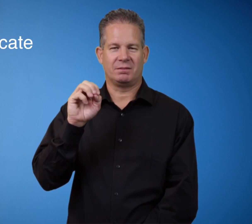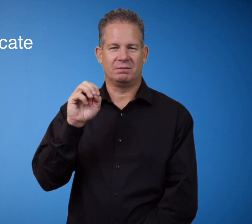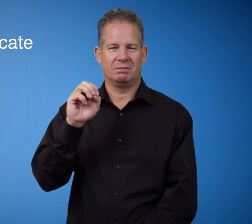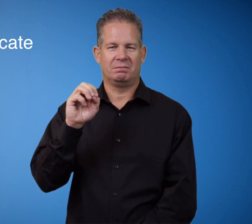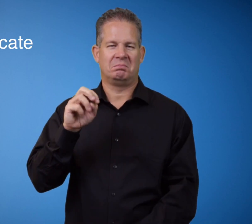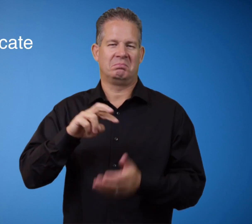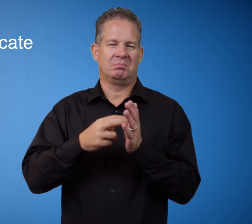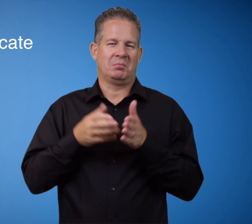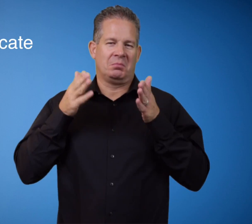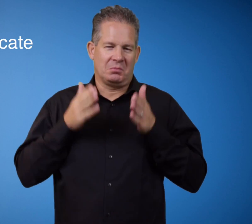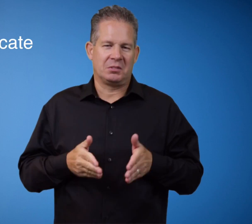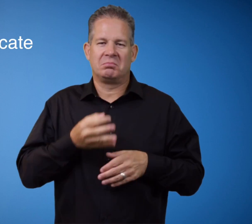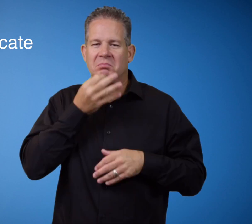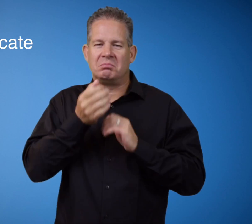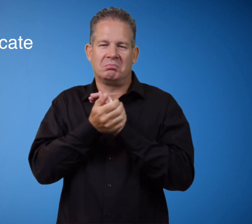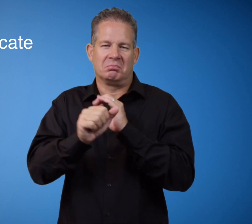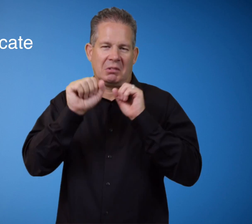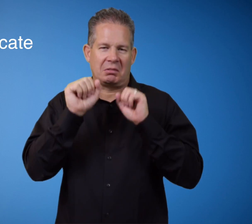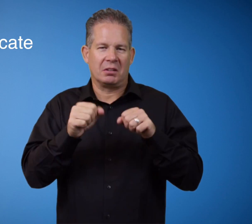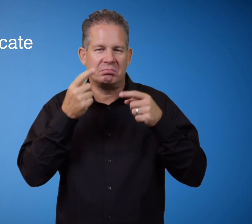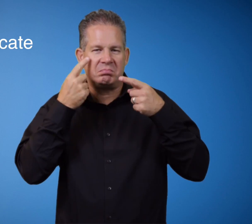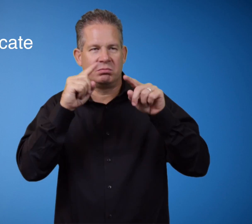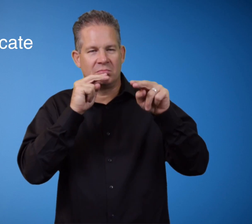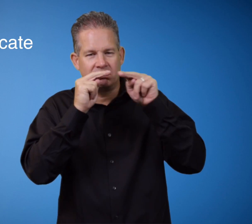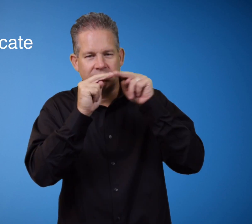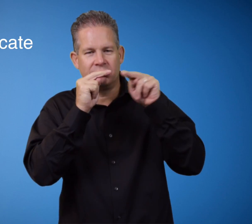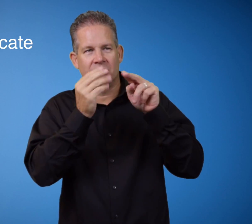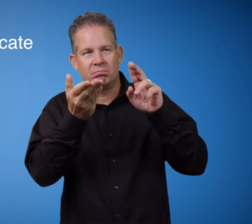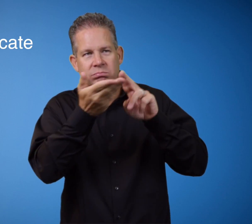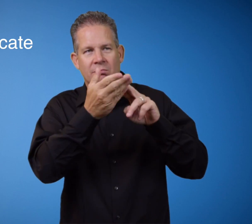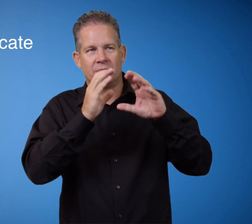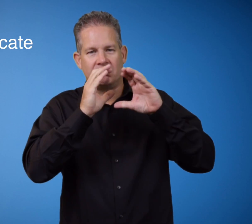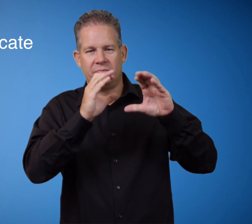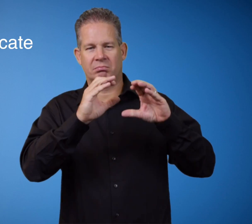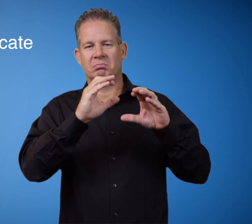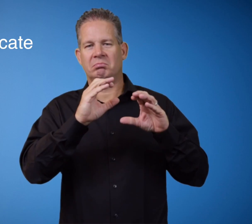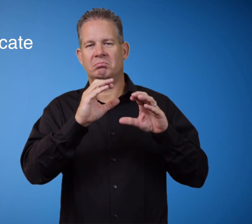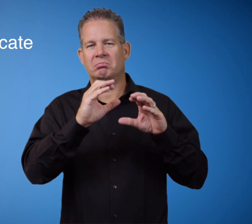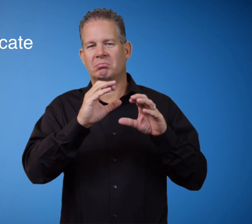This means a person has the skills to successfully negotiate, convince,